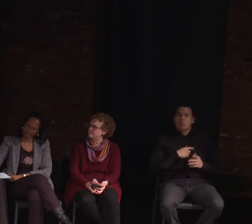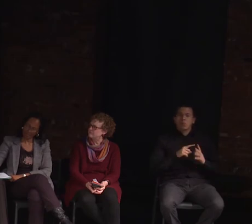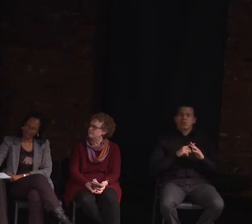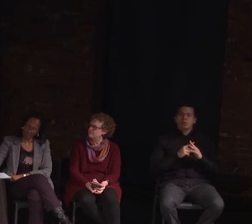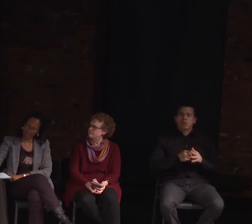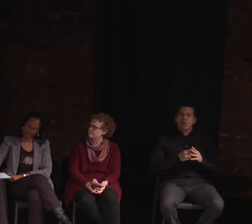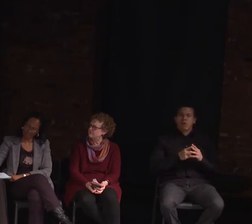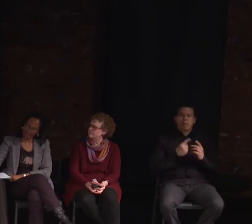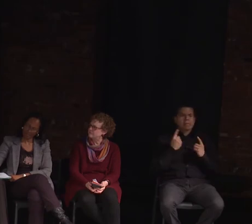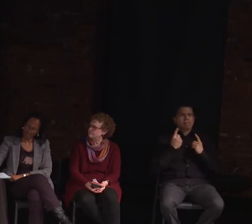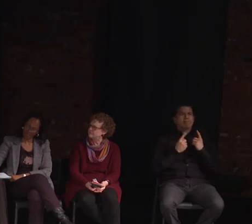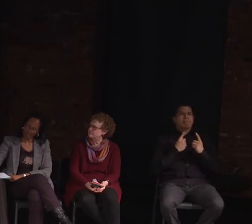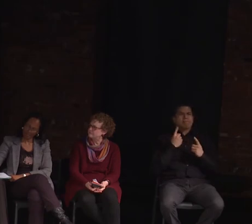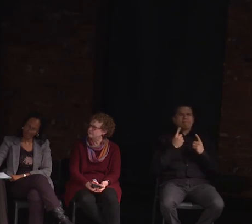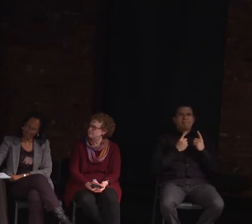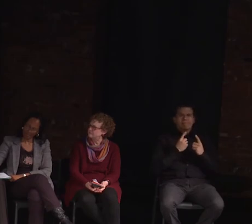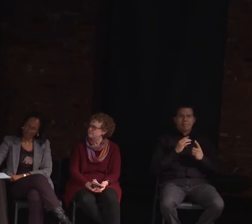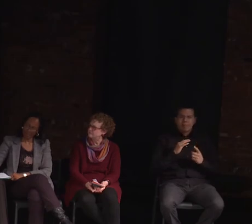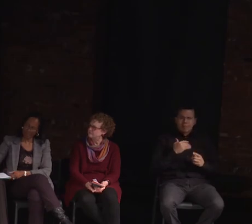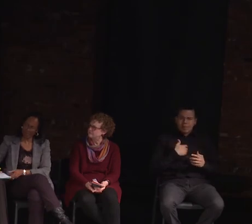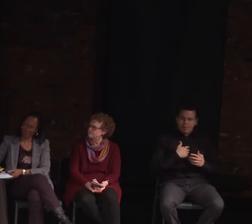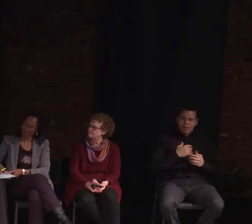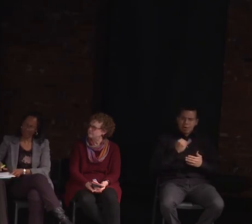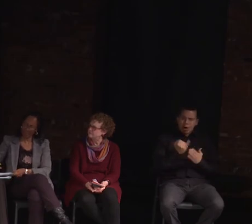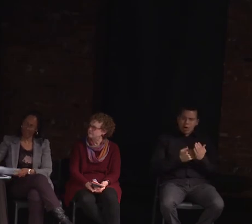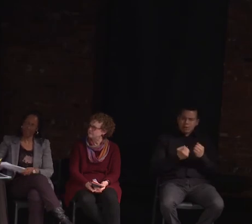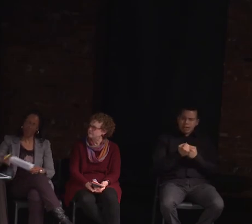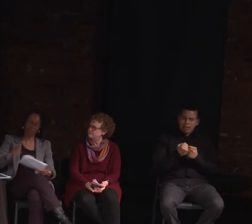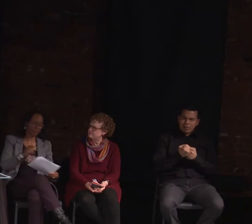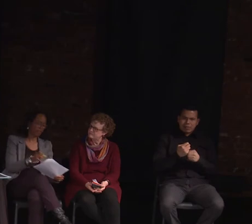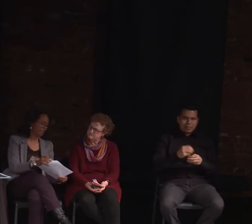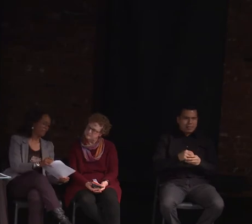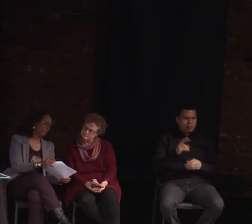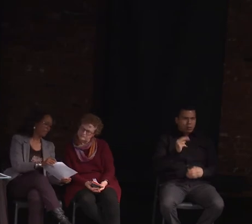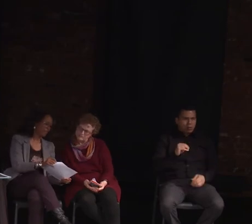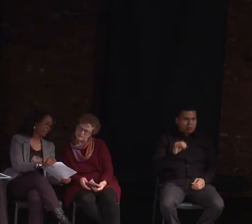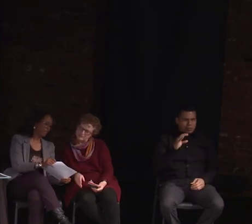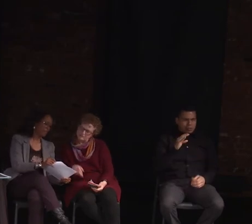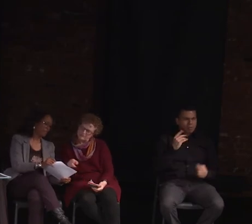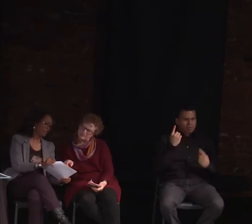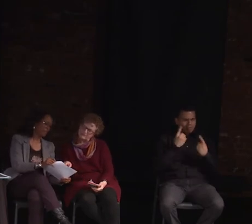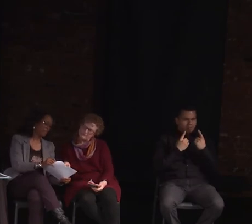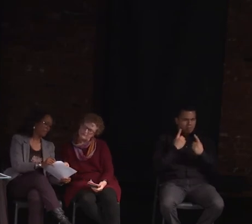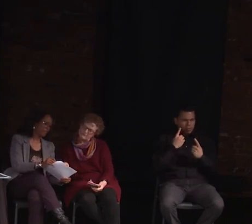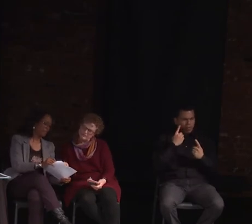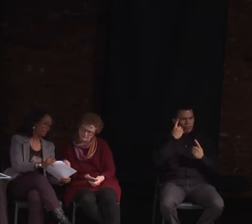the sea of arts advocacy in New York City and we're looking at post-recession, the loss